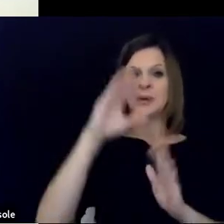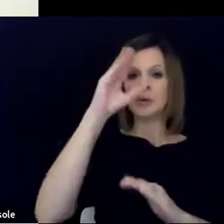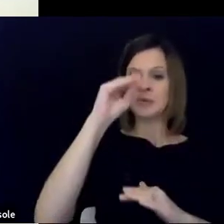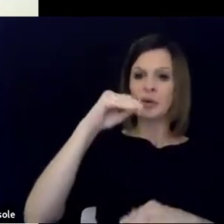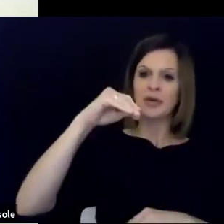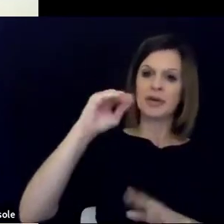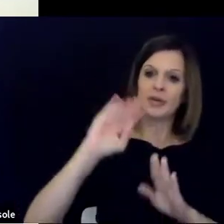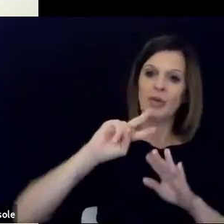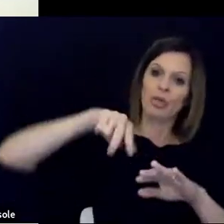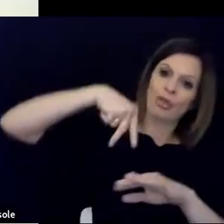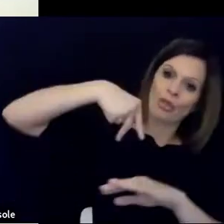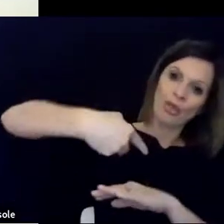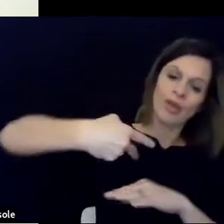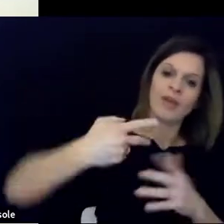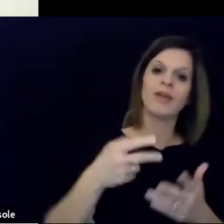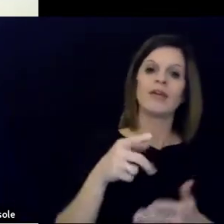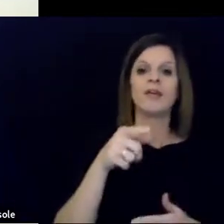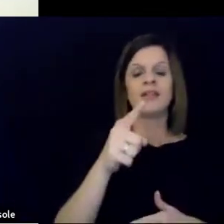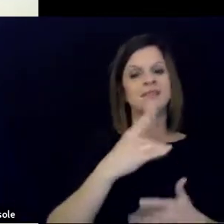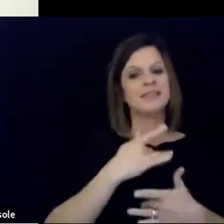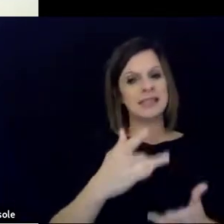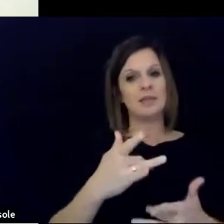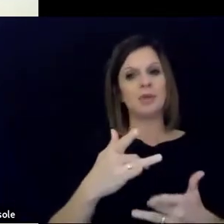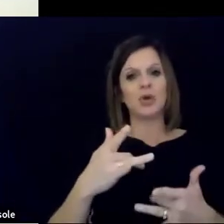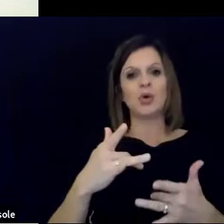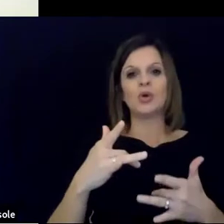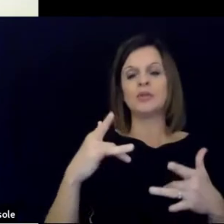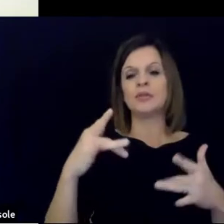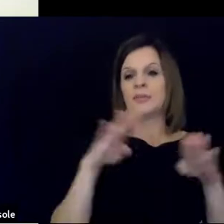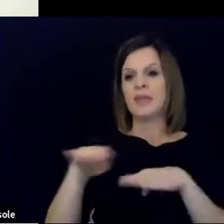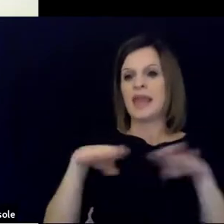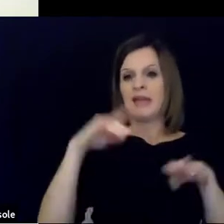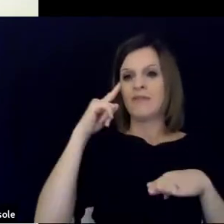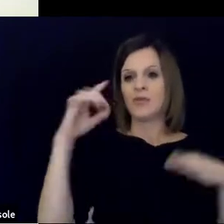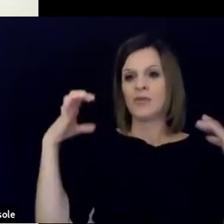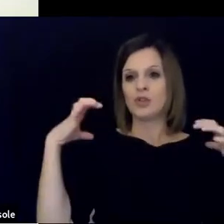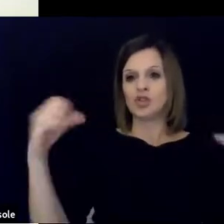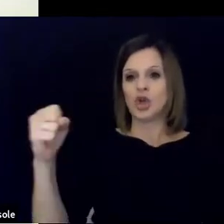I pretty darn sure that the parents did not teach this kid